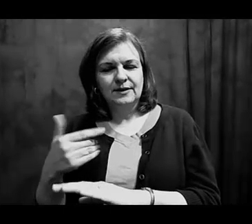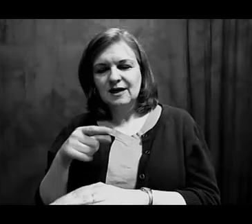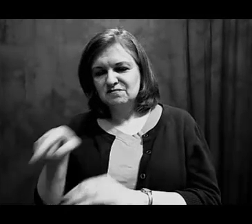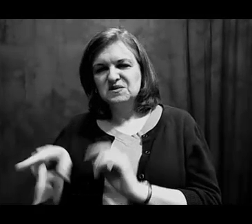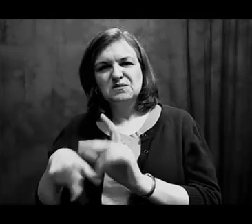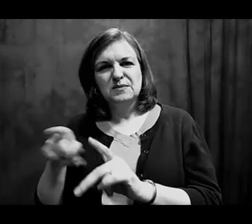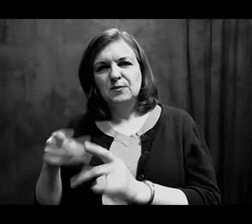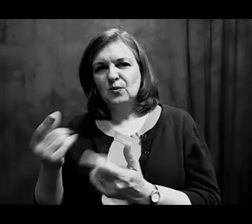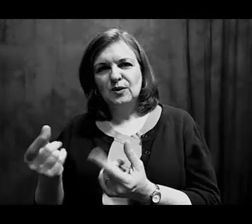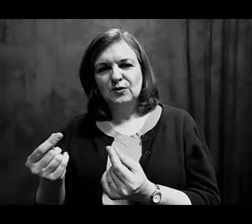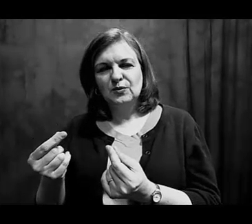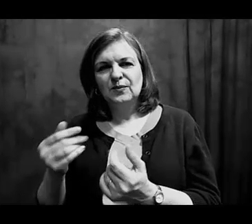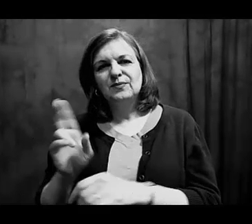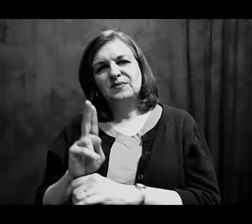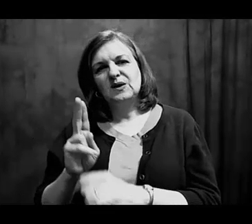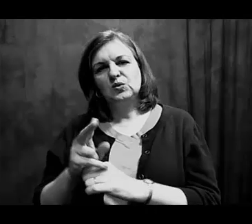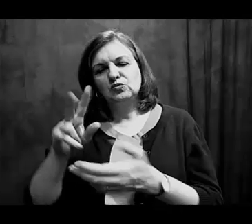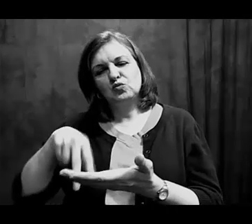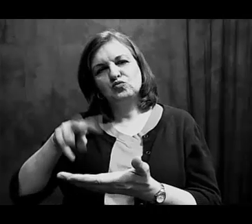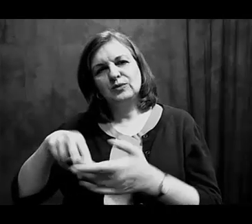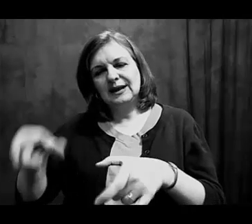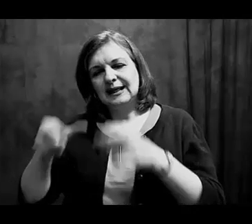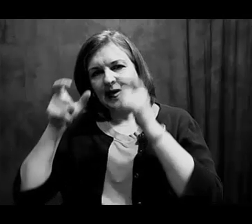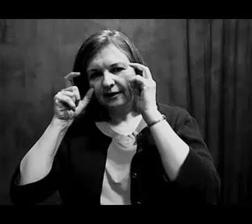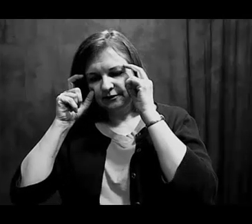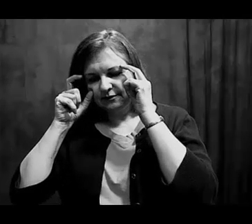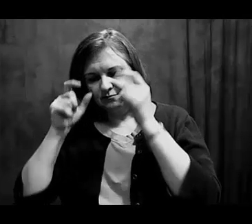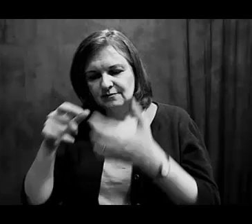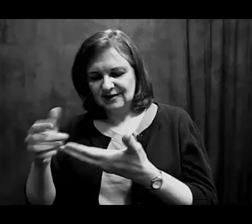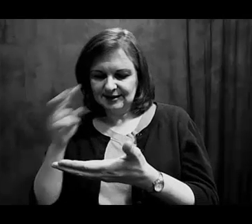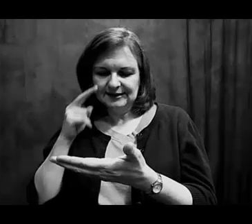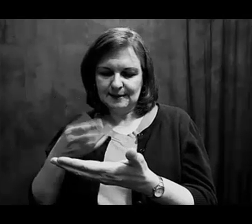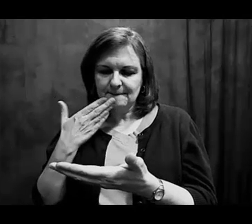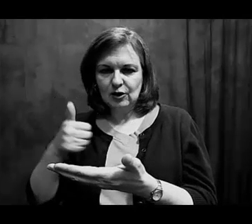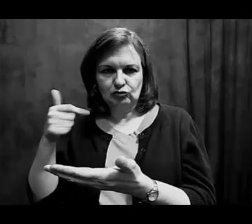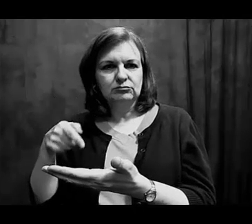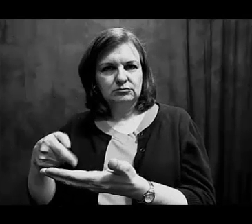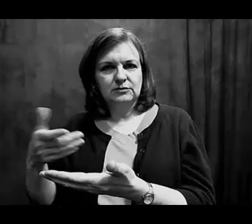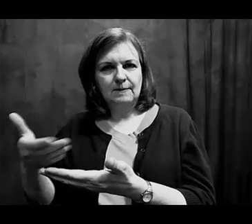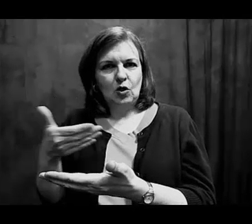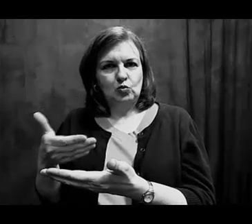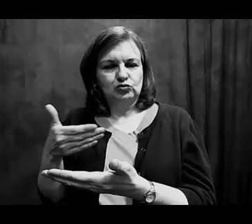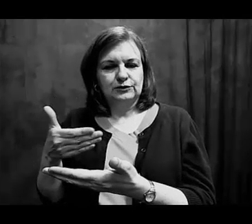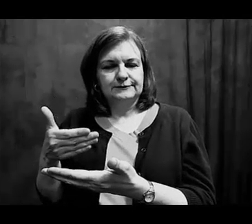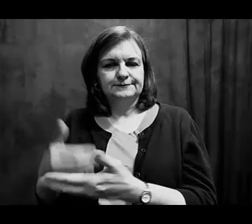these are folks that usually just pick up reading glasses to see things that are